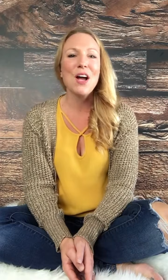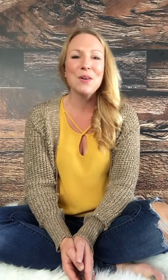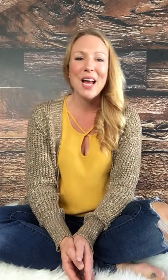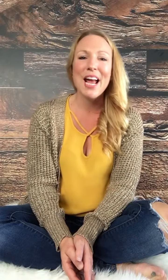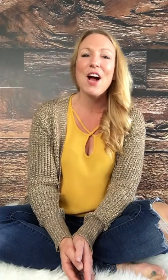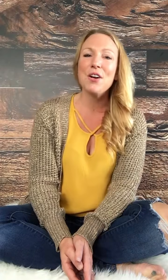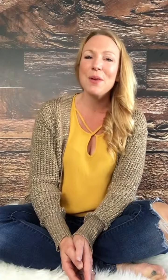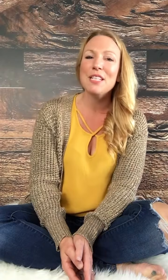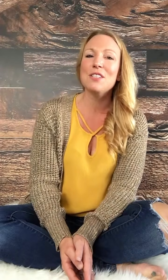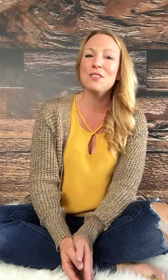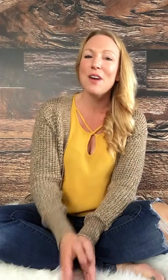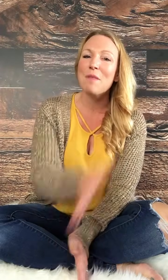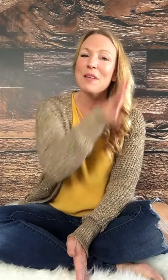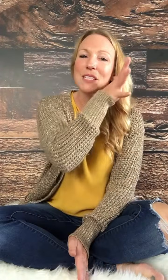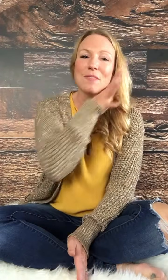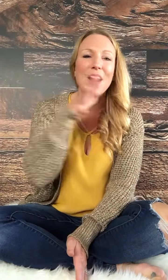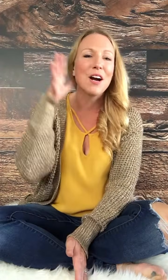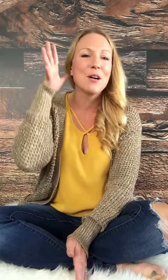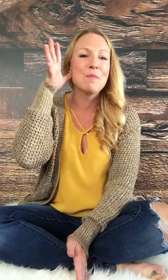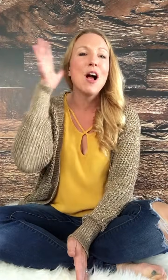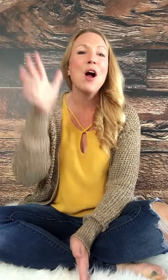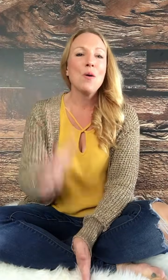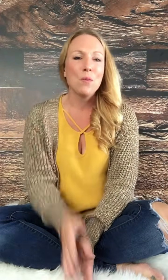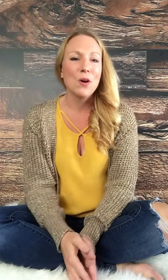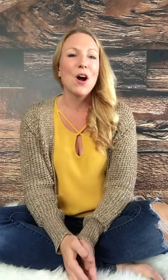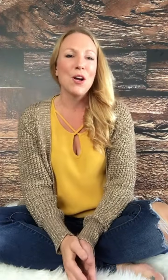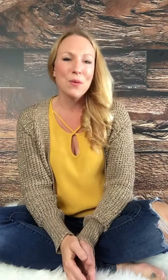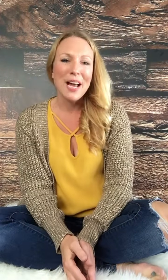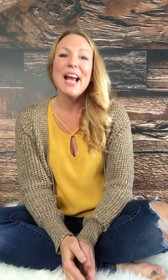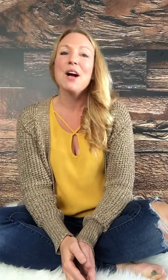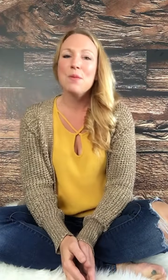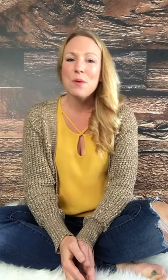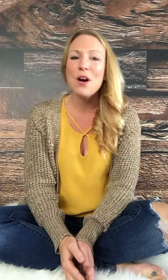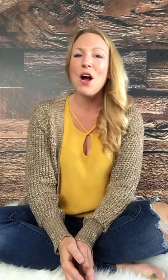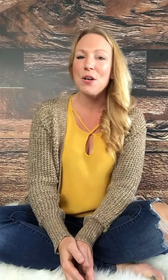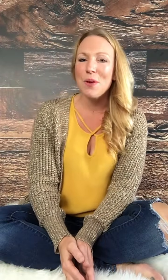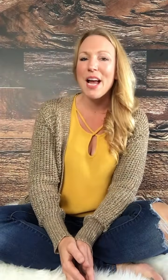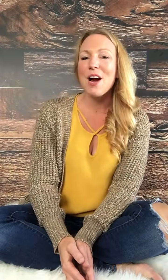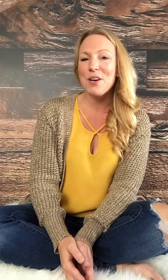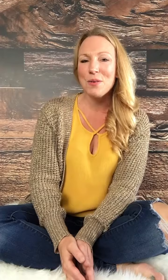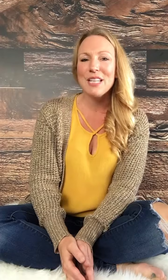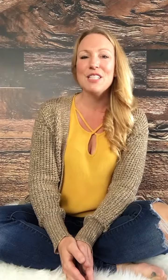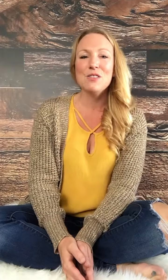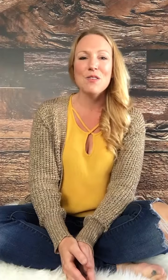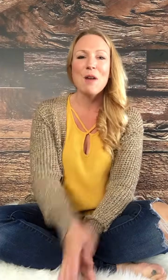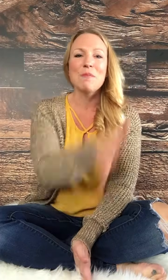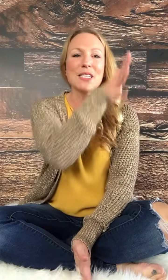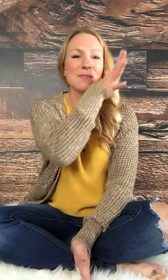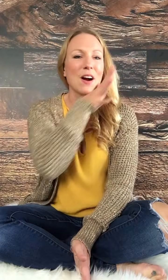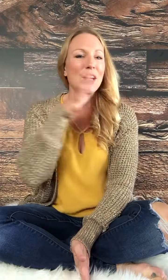Oh, we're on our way, we're on our way, on our way to Grandpa's FARM.